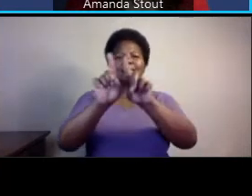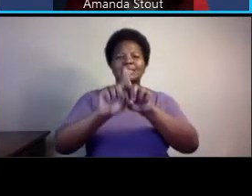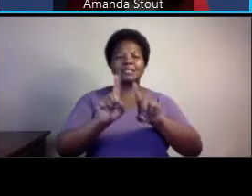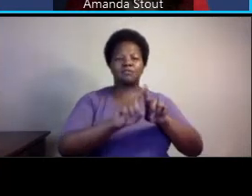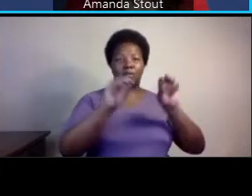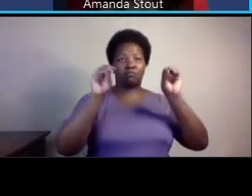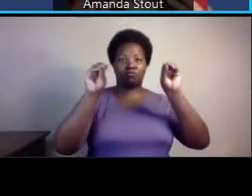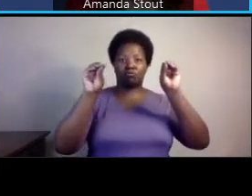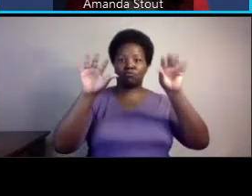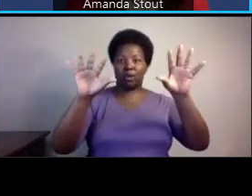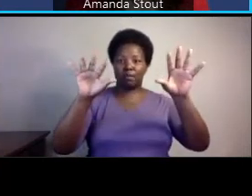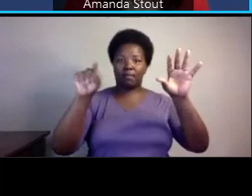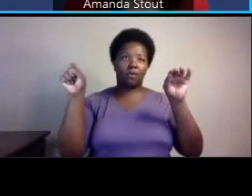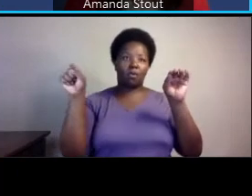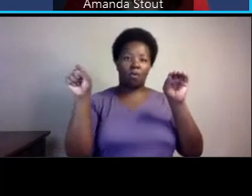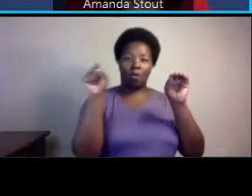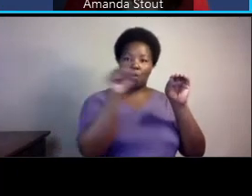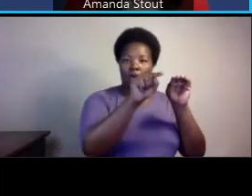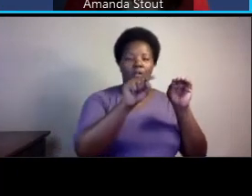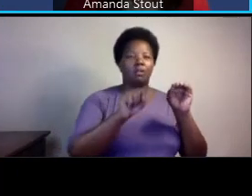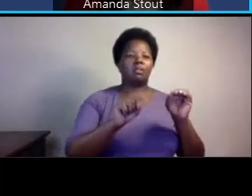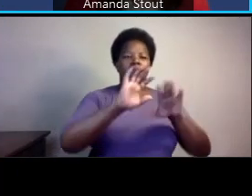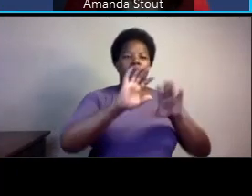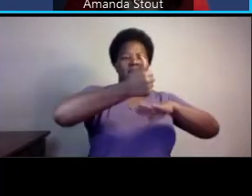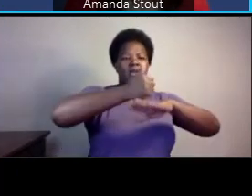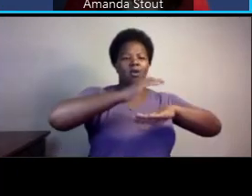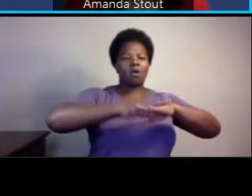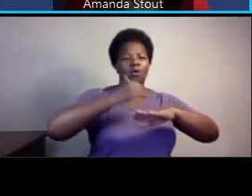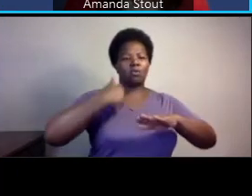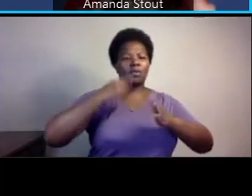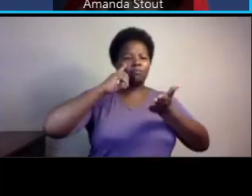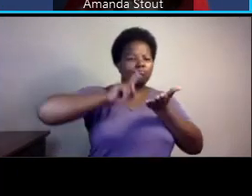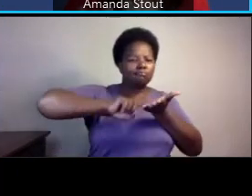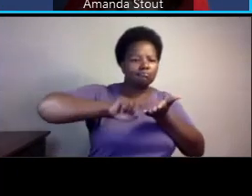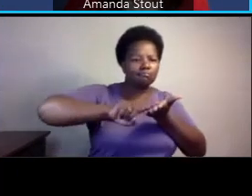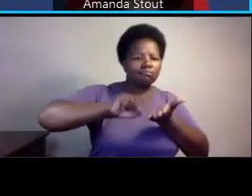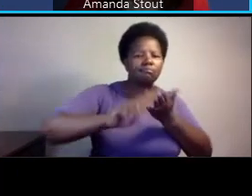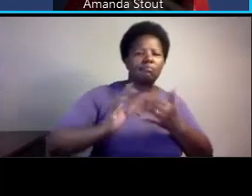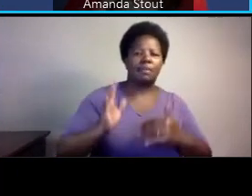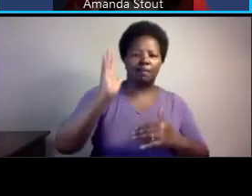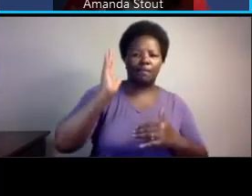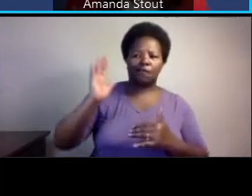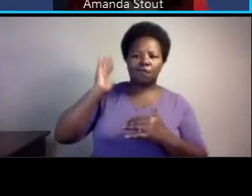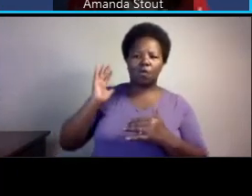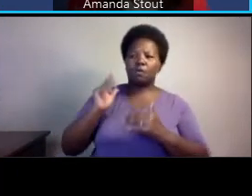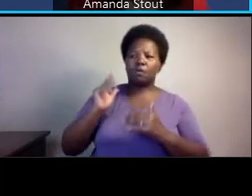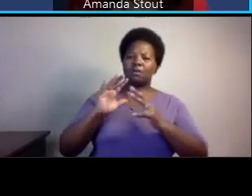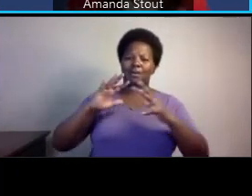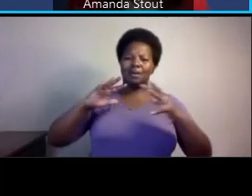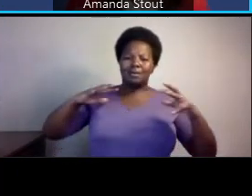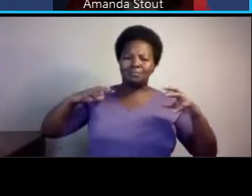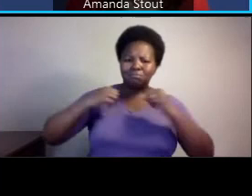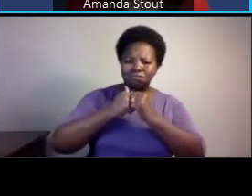based on traffic study investigations evaluating crash history proximity to traffic controls